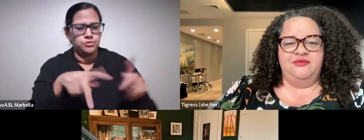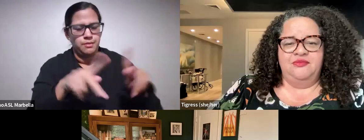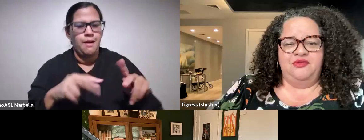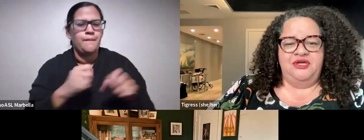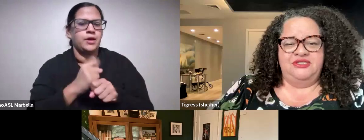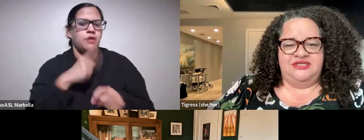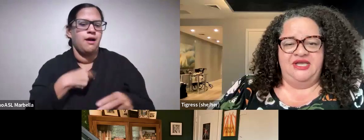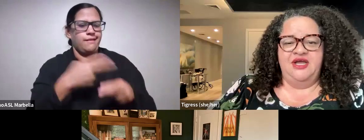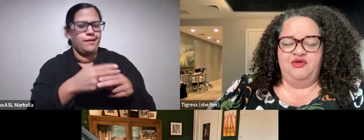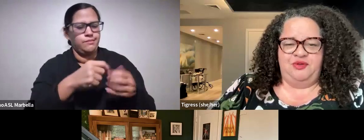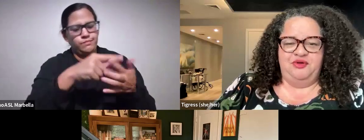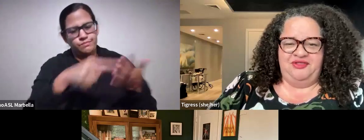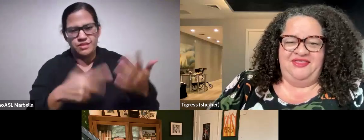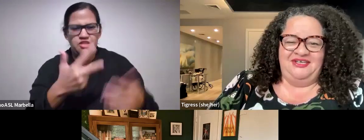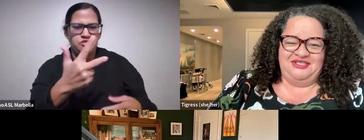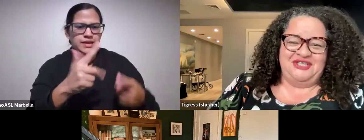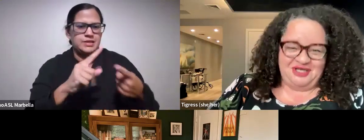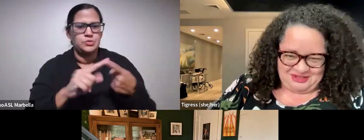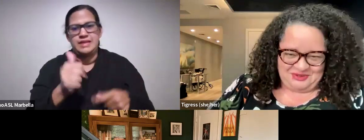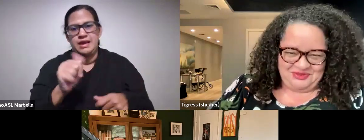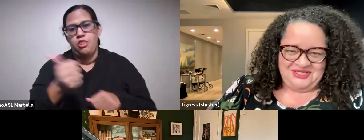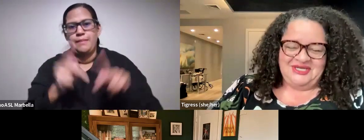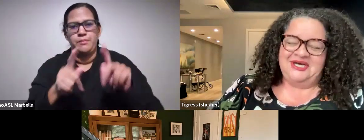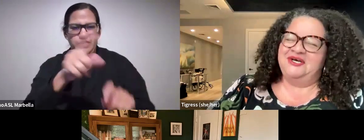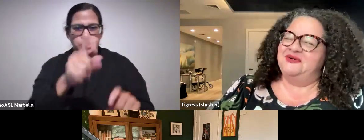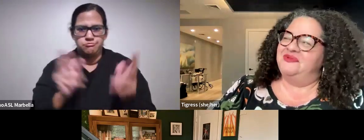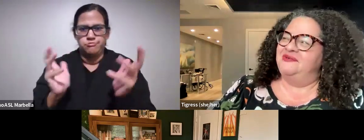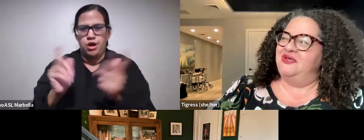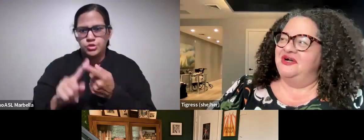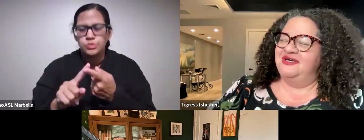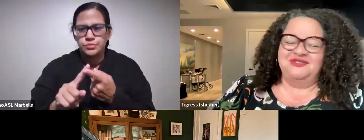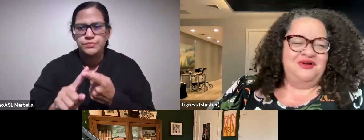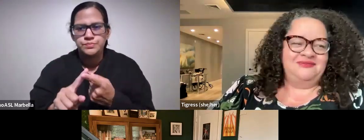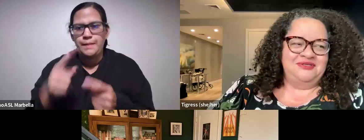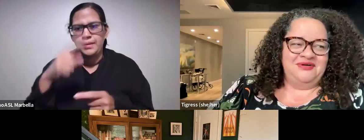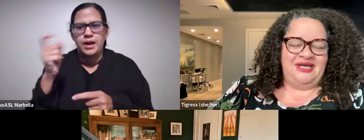from three to 10 other people that they should talk to because you're absolutely right.